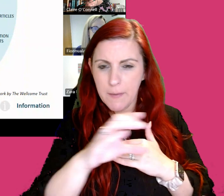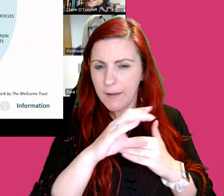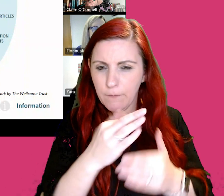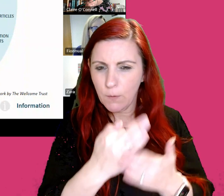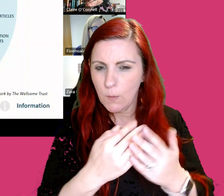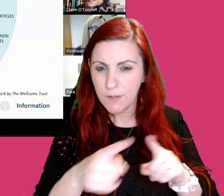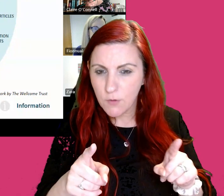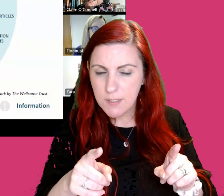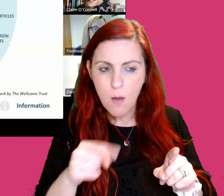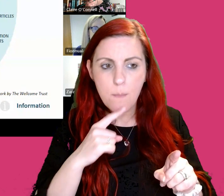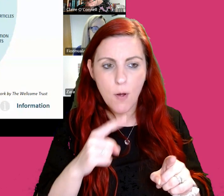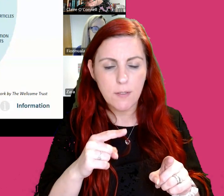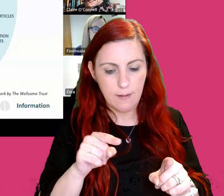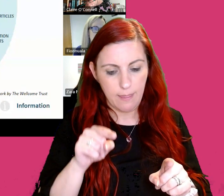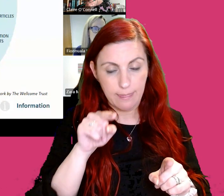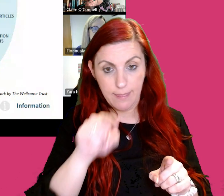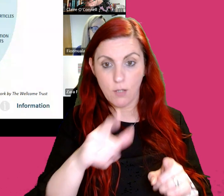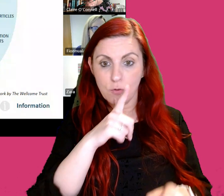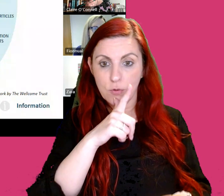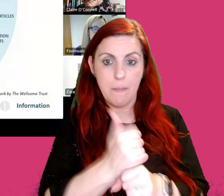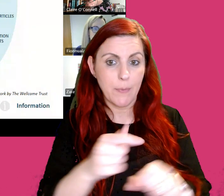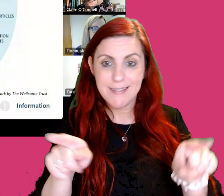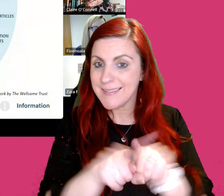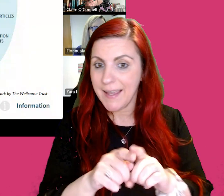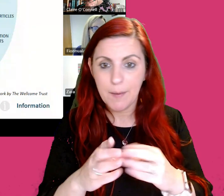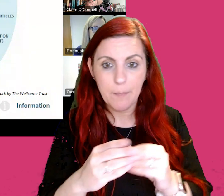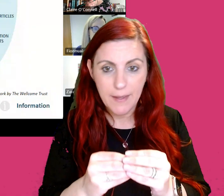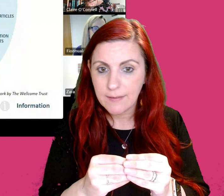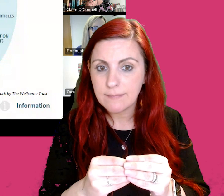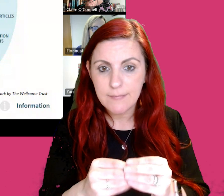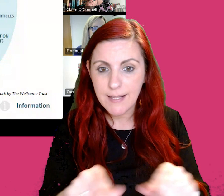again if you see they're talking about the same things at this sort of middle part of the onion